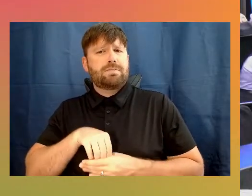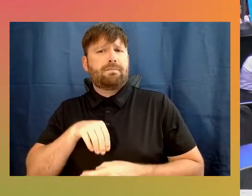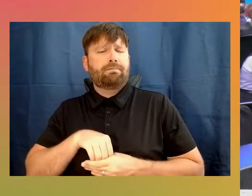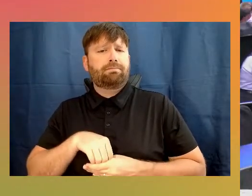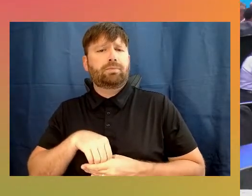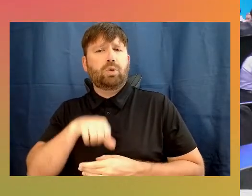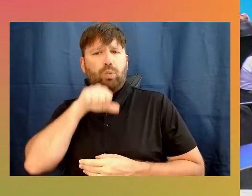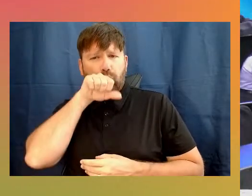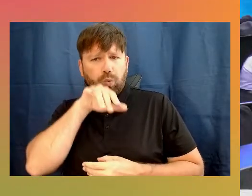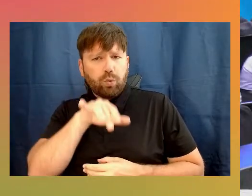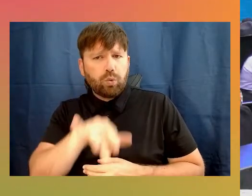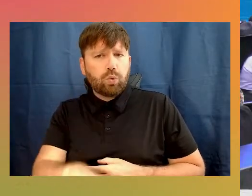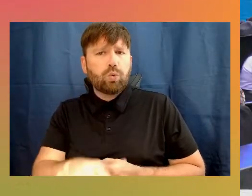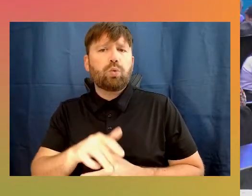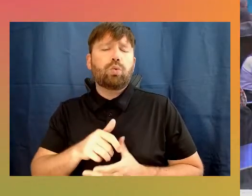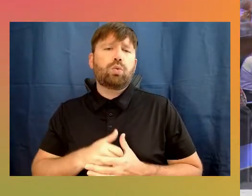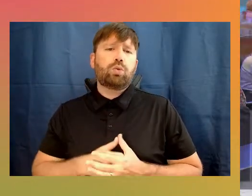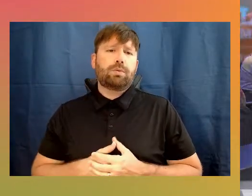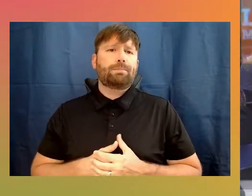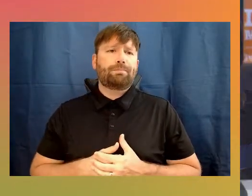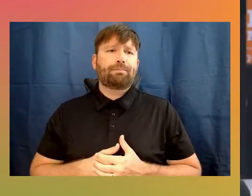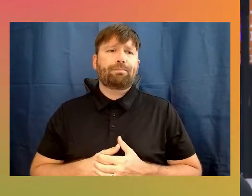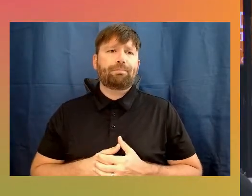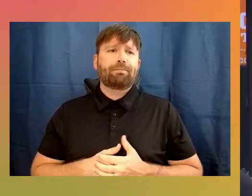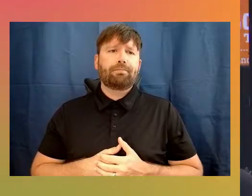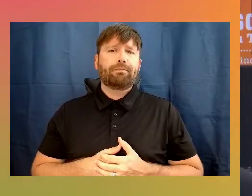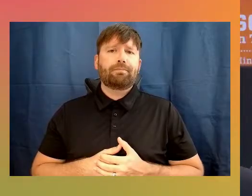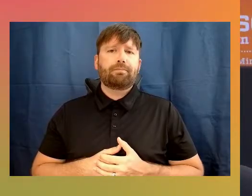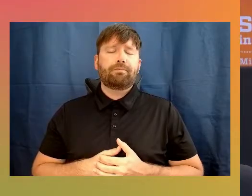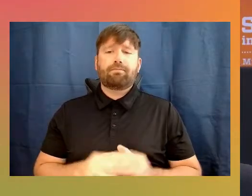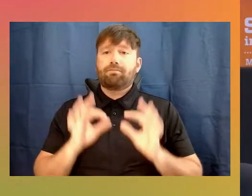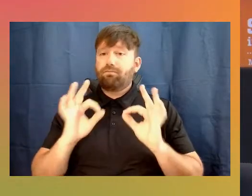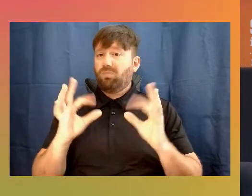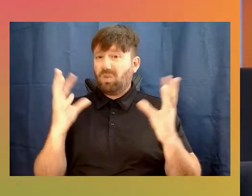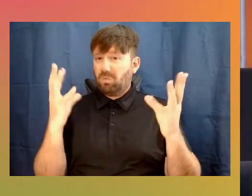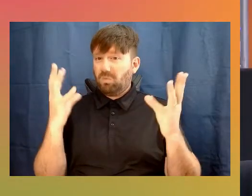CLEANSING BREATH.